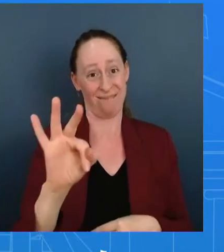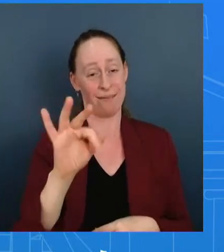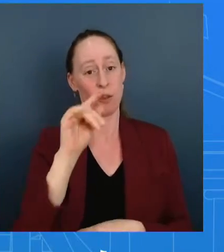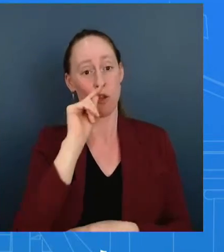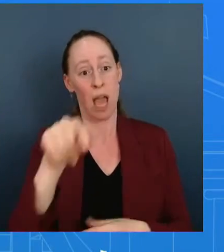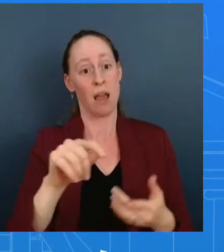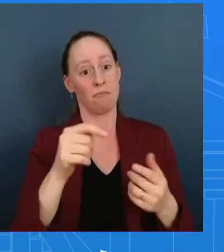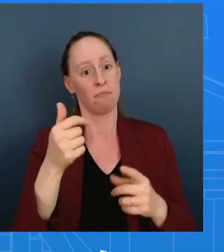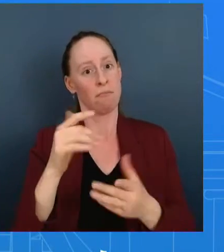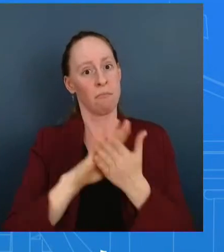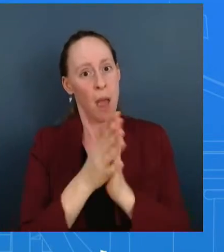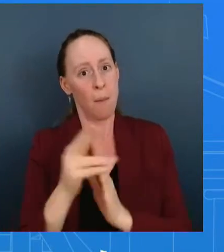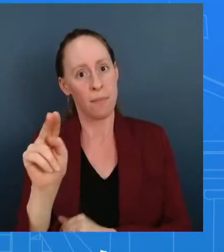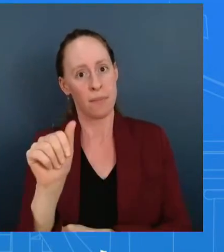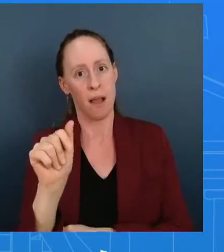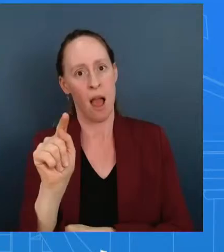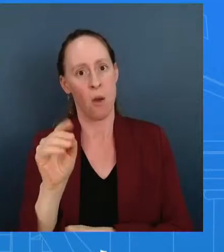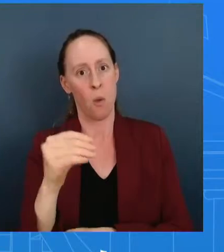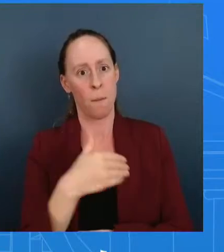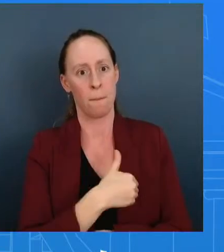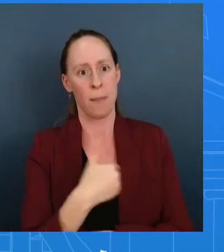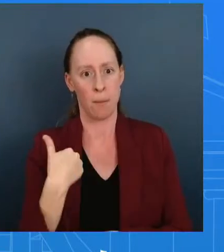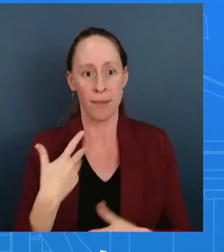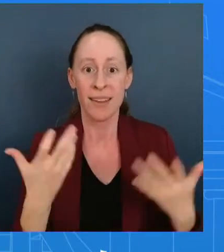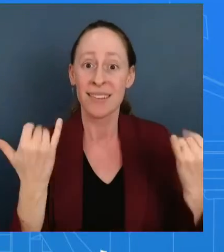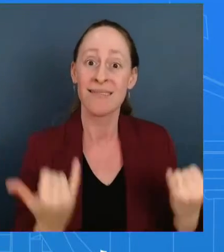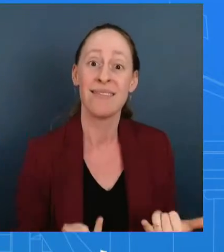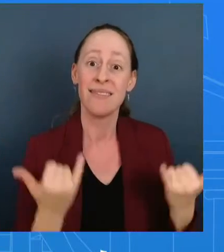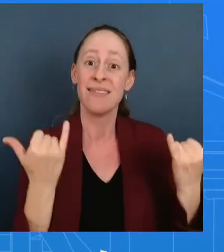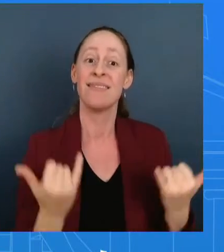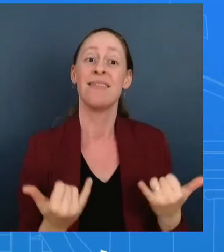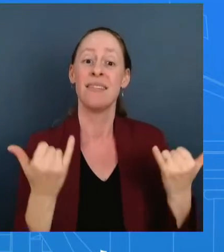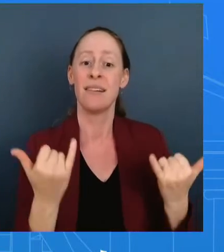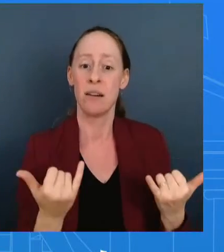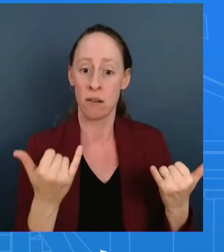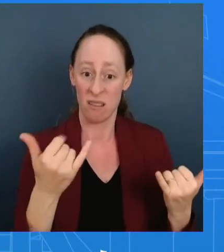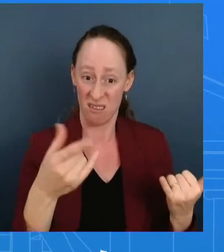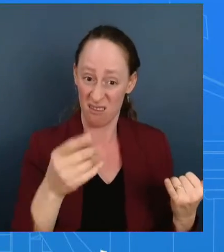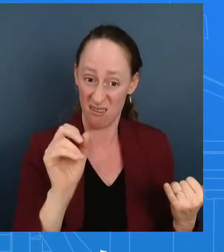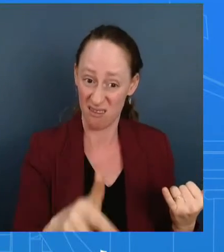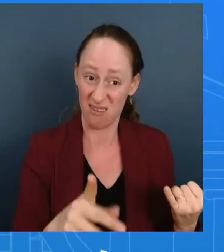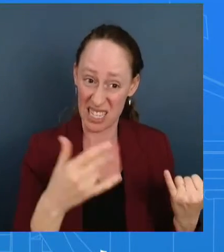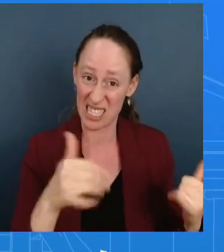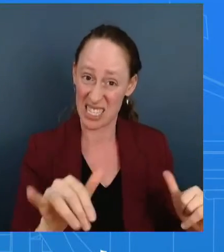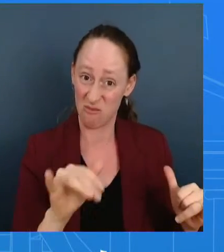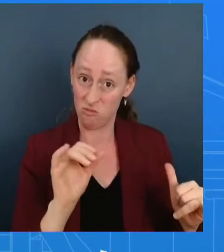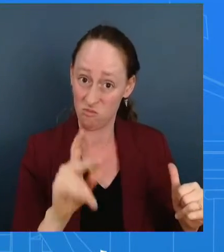Is he willing to do wording that just is short of a date? Because even if you do the word "irreversible"